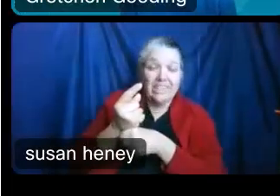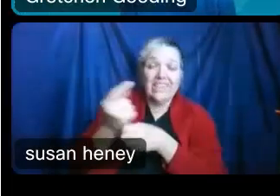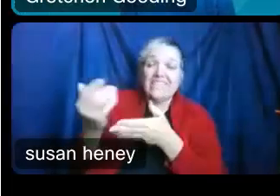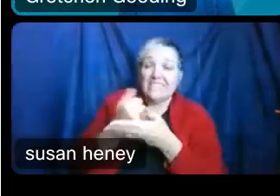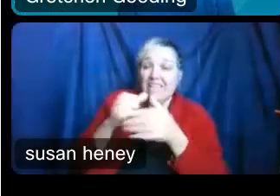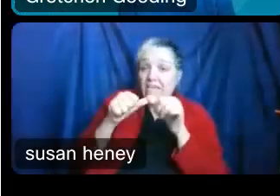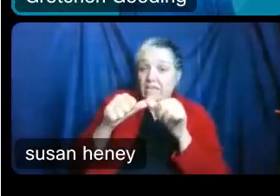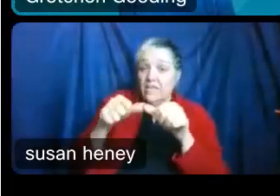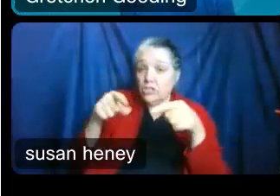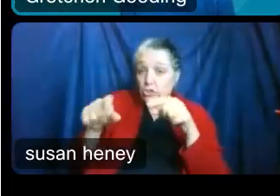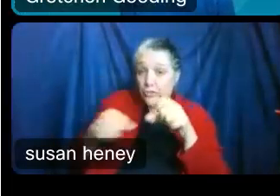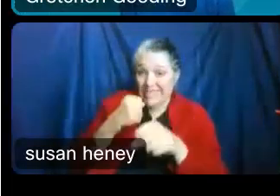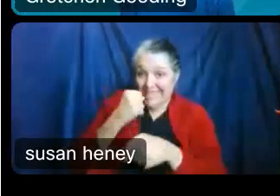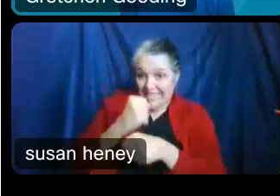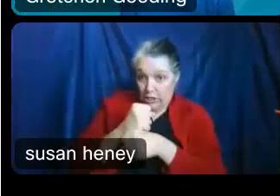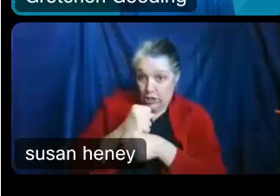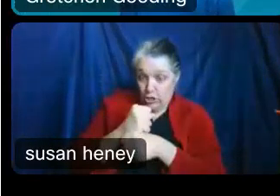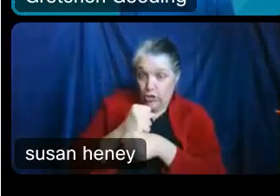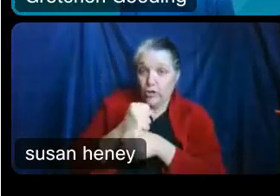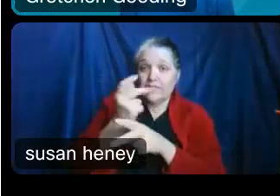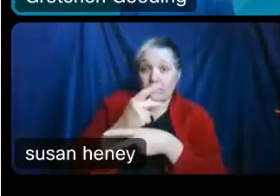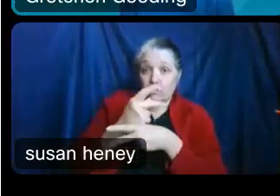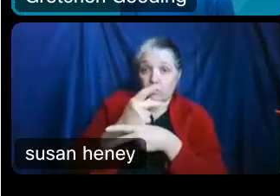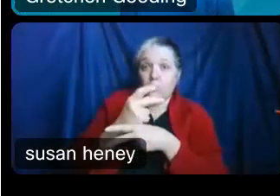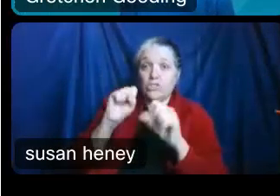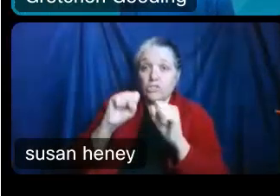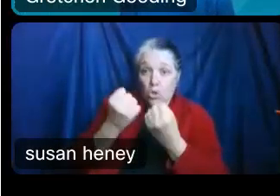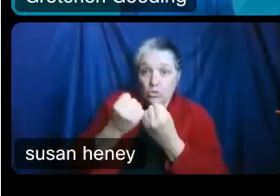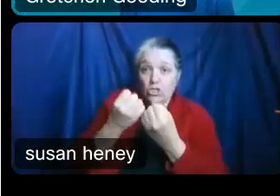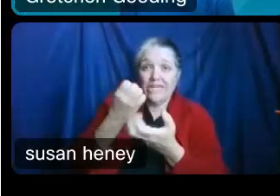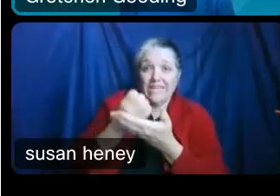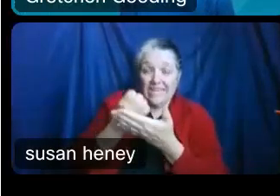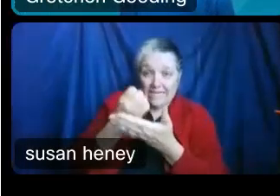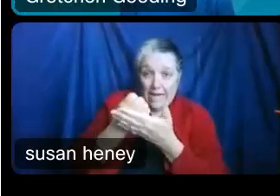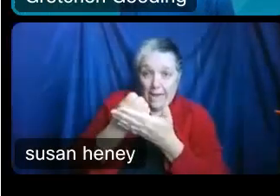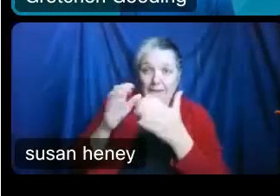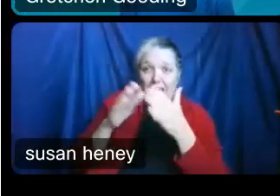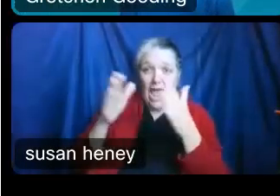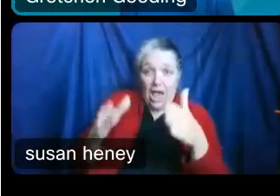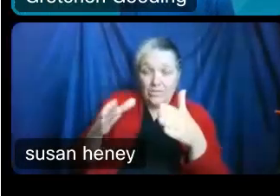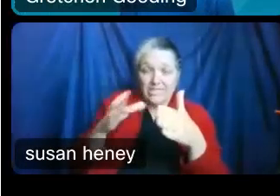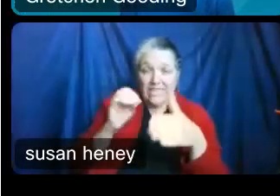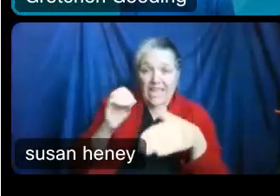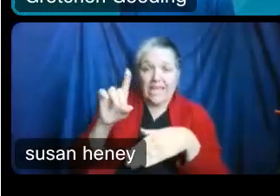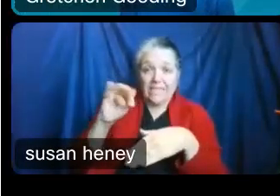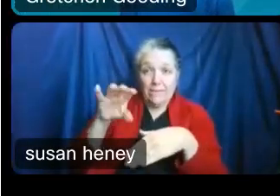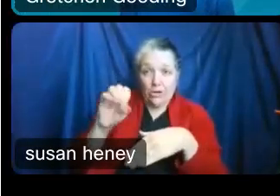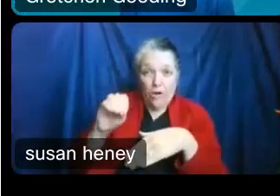the year to produce annual social, economic, housing and demographic estimates. The data